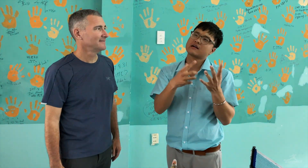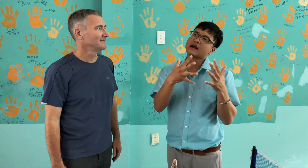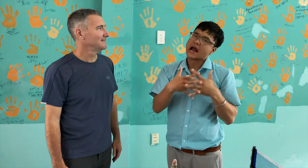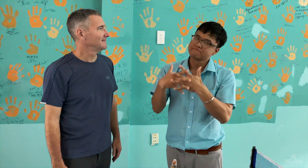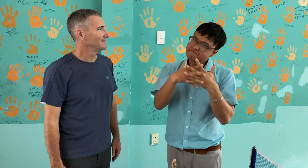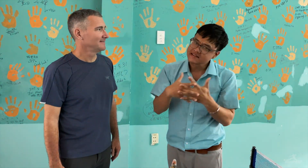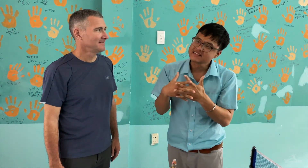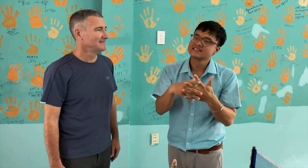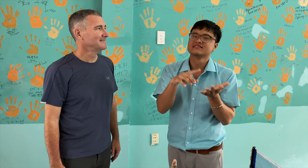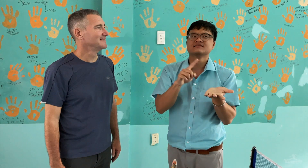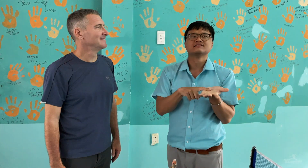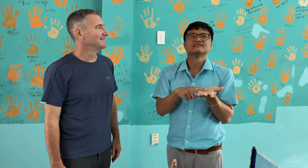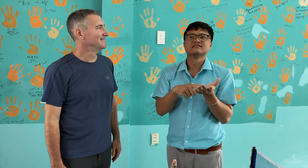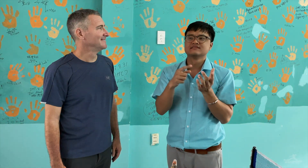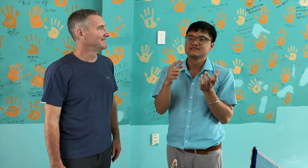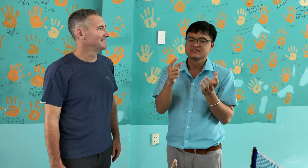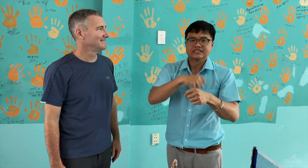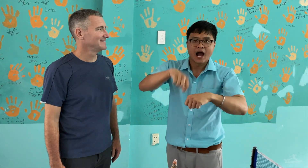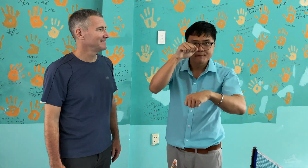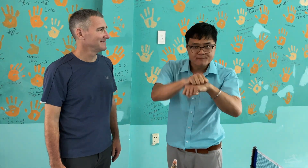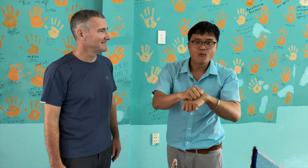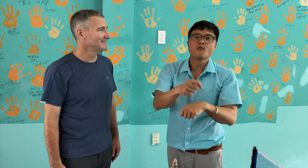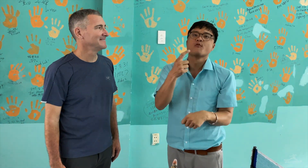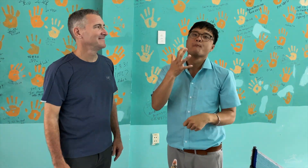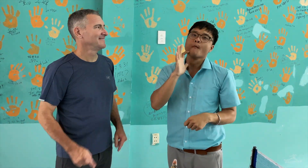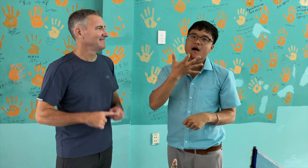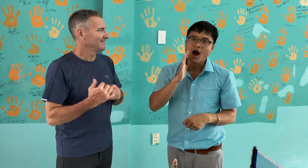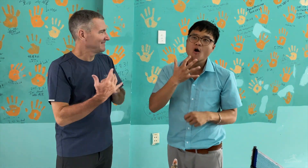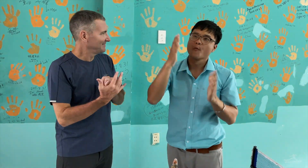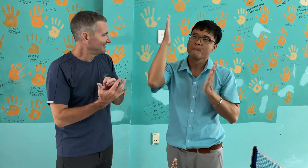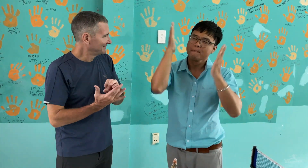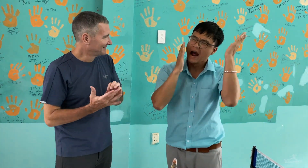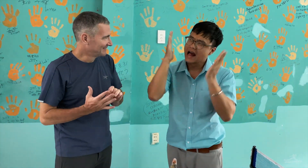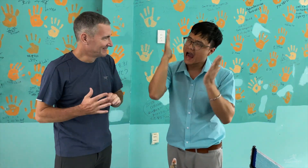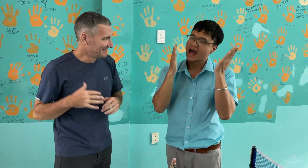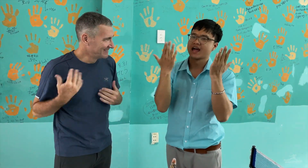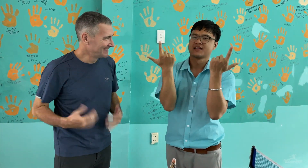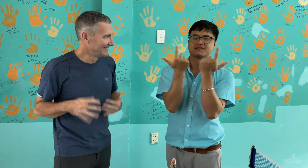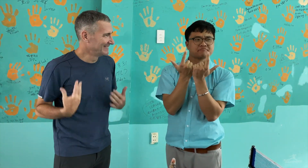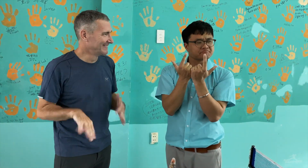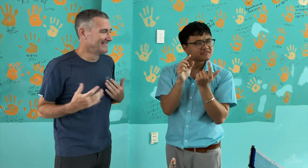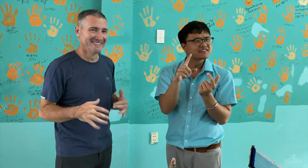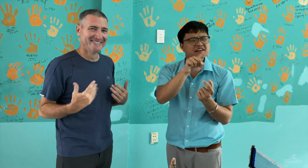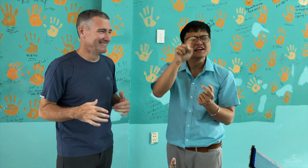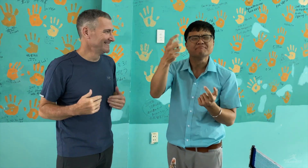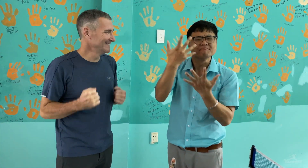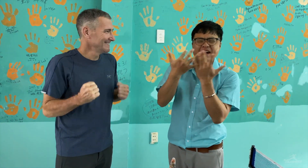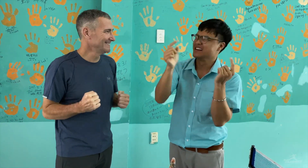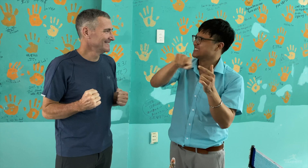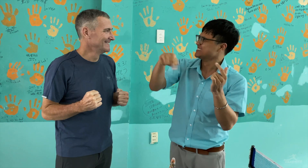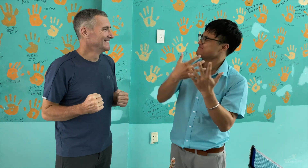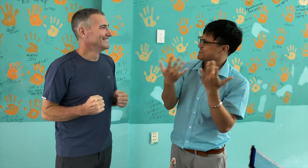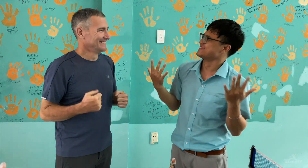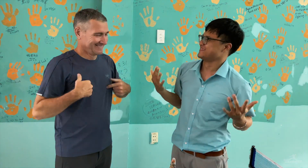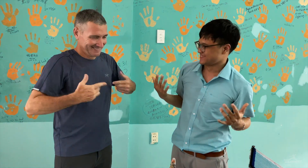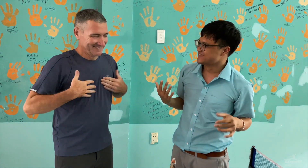America, Singapore, Macao, Malaysia, Taipei, and many more!